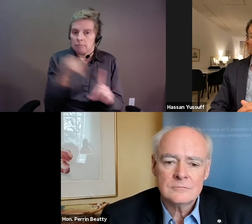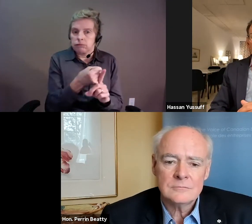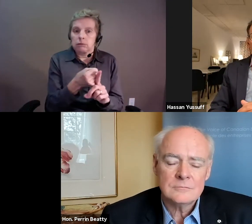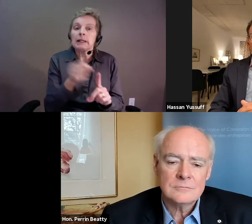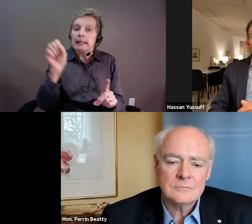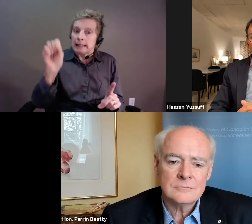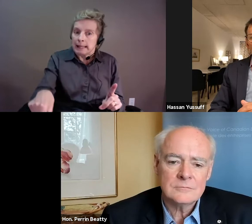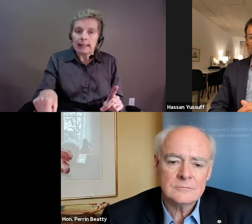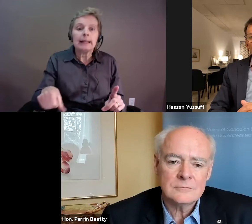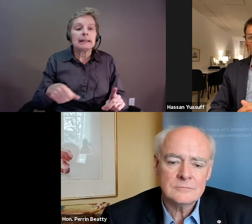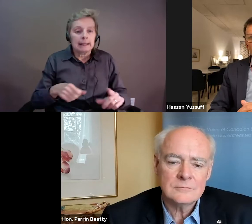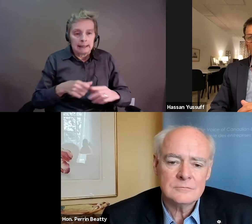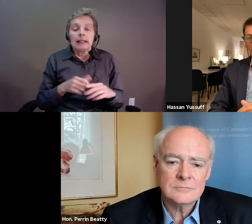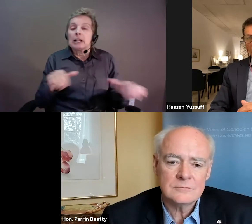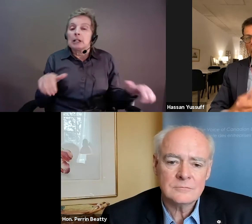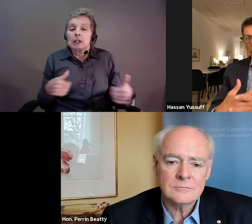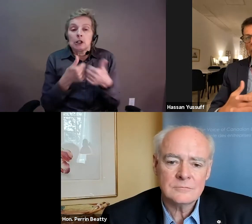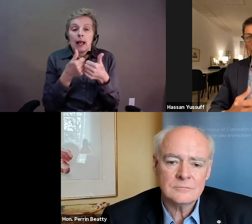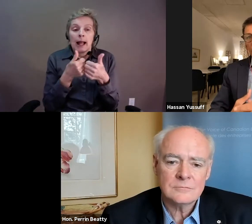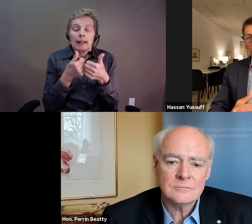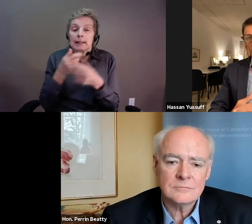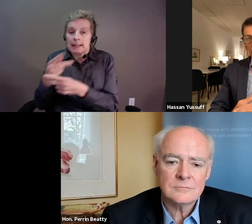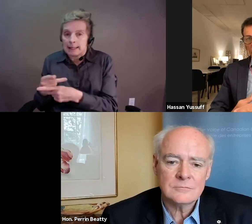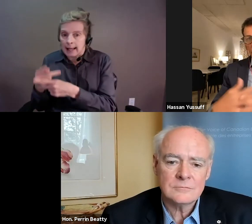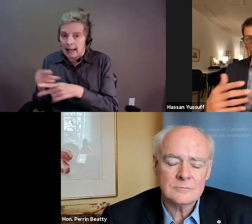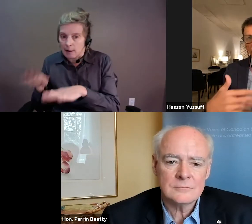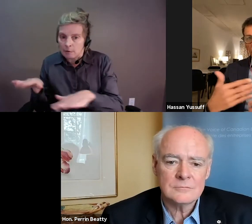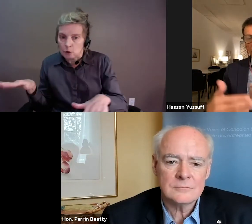The challenge, of course, with taking care of children because, of course,